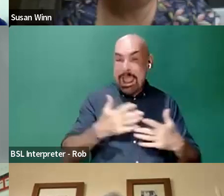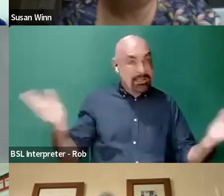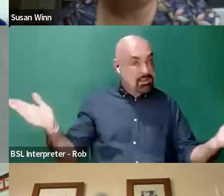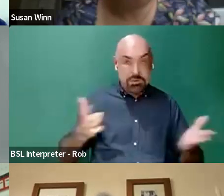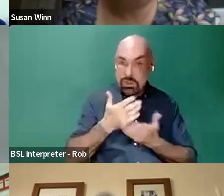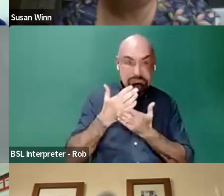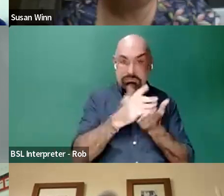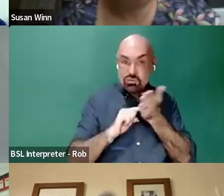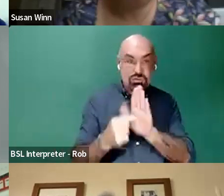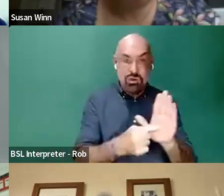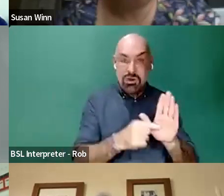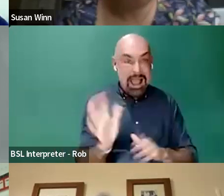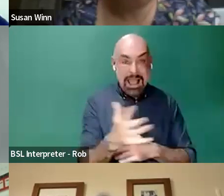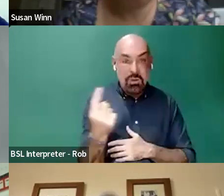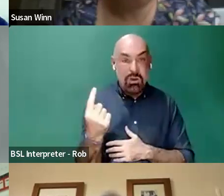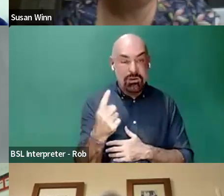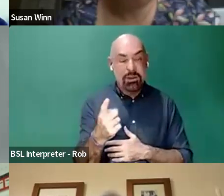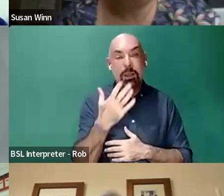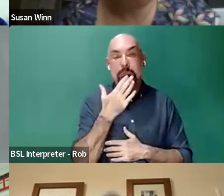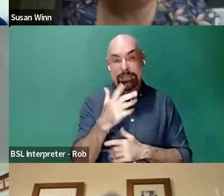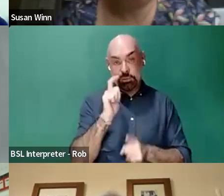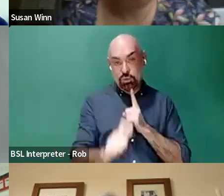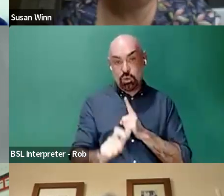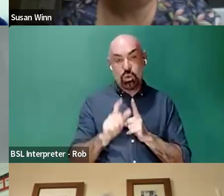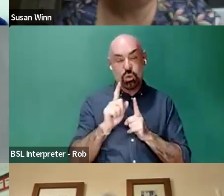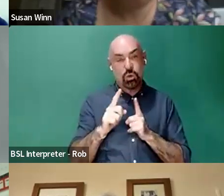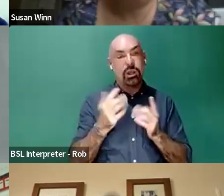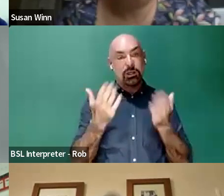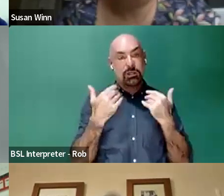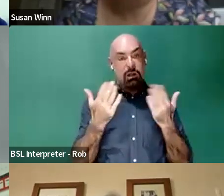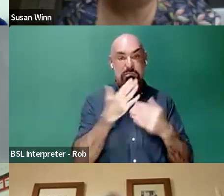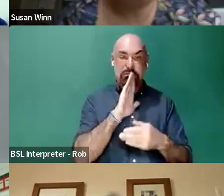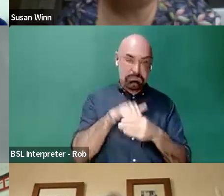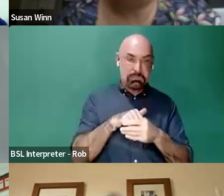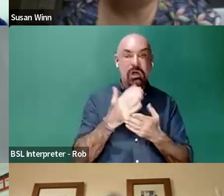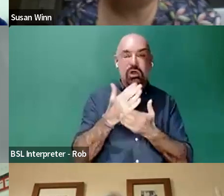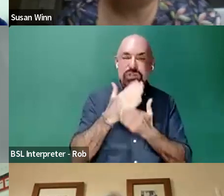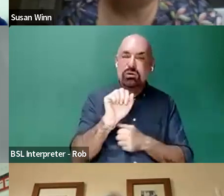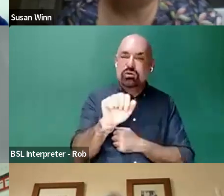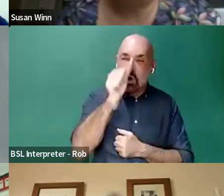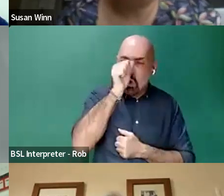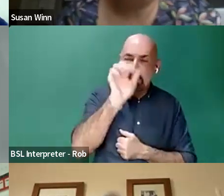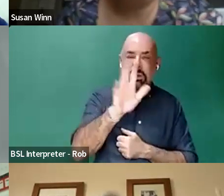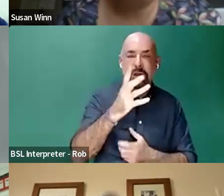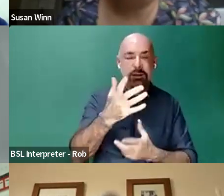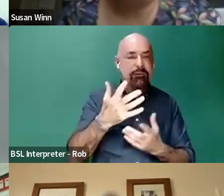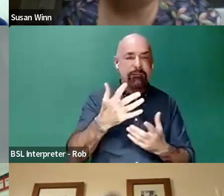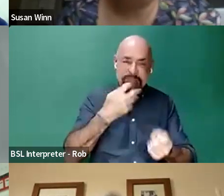And please do think about coming on board and sharing what you have to offer. And we welcome your feedback because it is